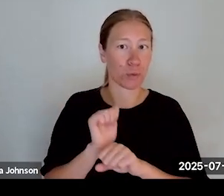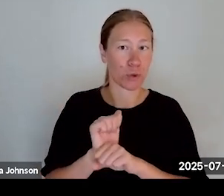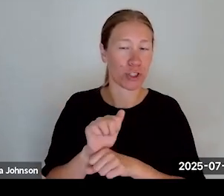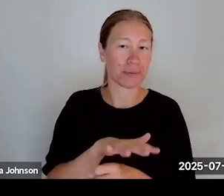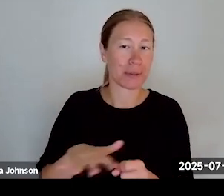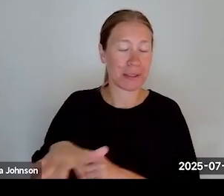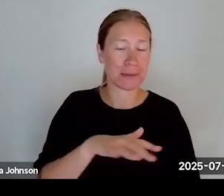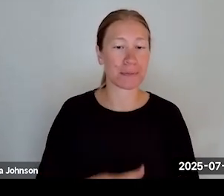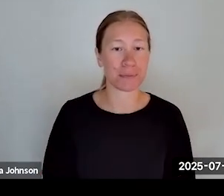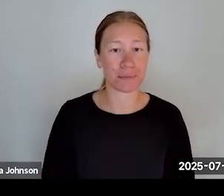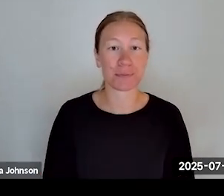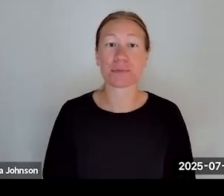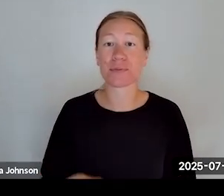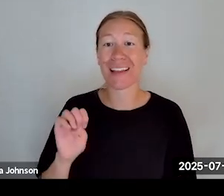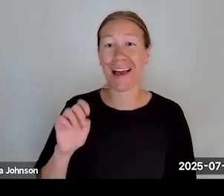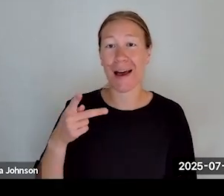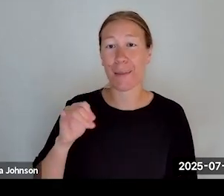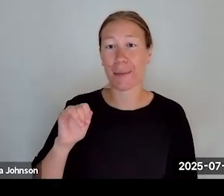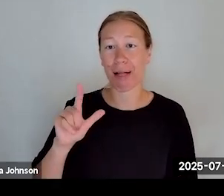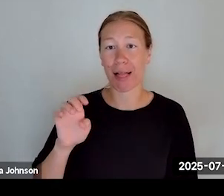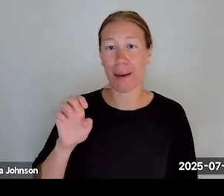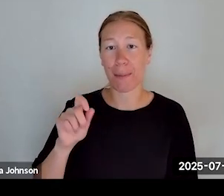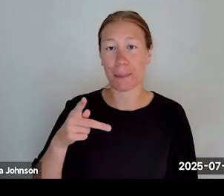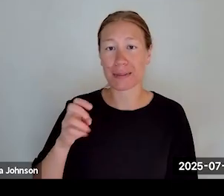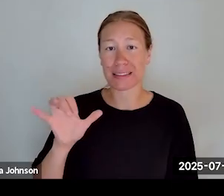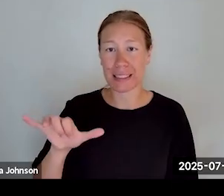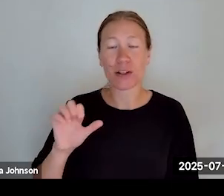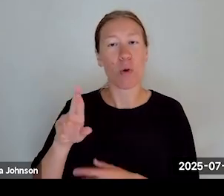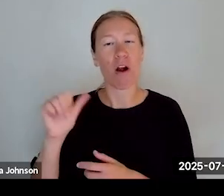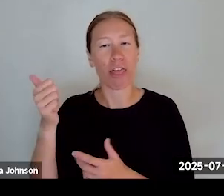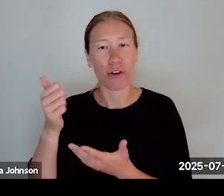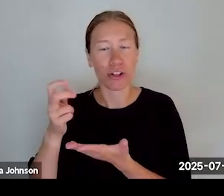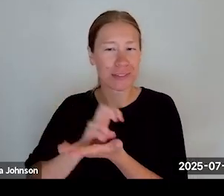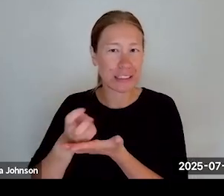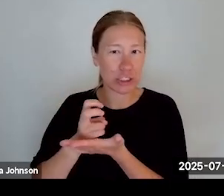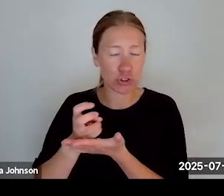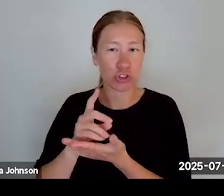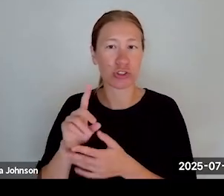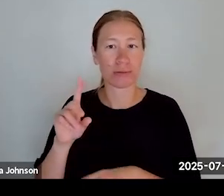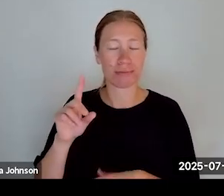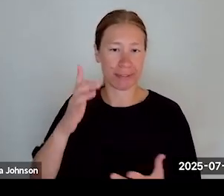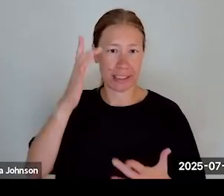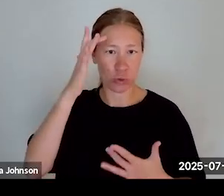Individuals with epilepsy or other seizure disorders may find accommodation options of modified work schedules